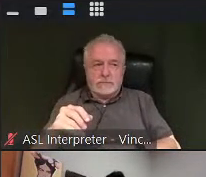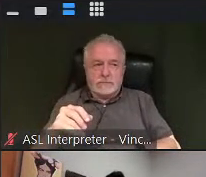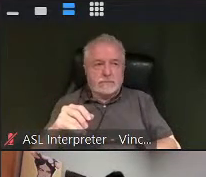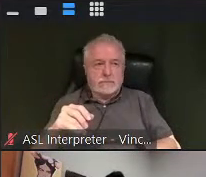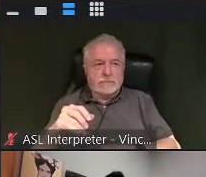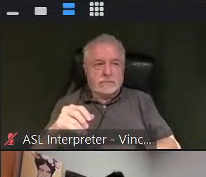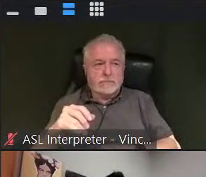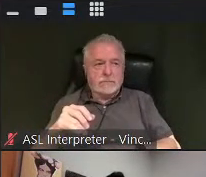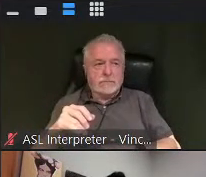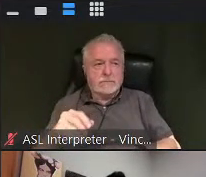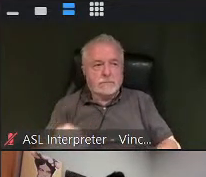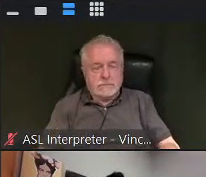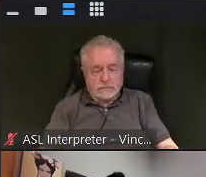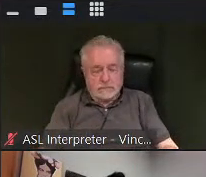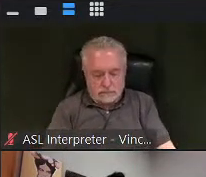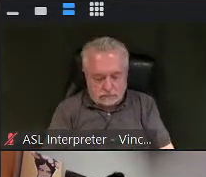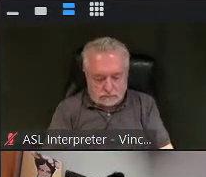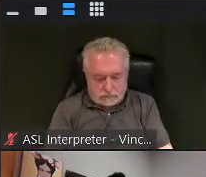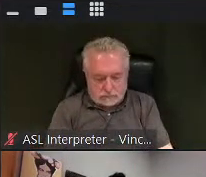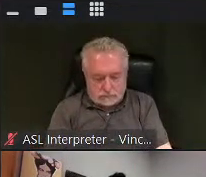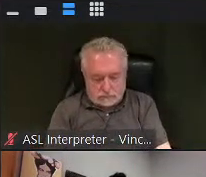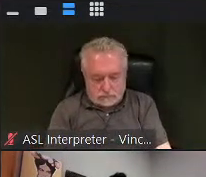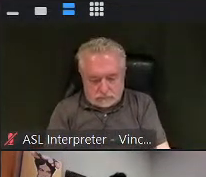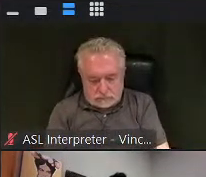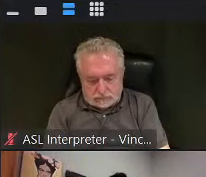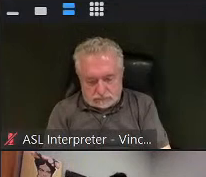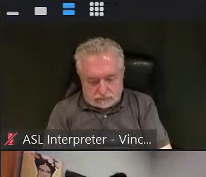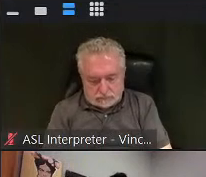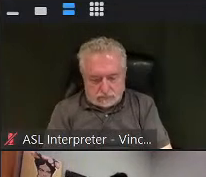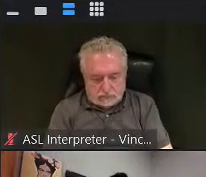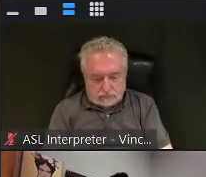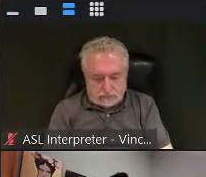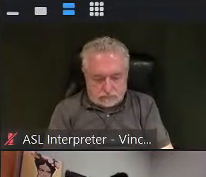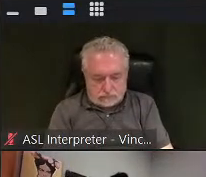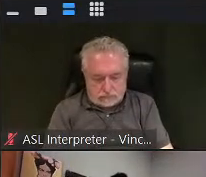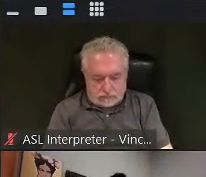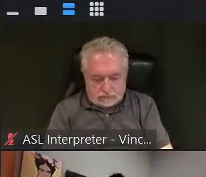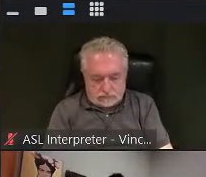Another big advantage is to get vaccine to get vaccinated.